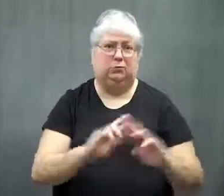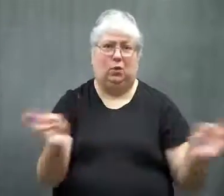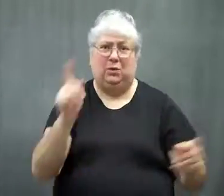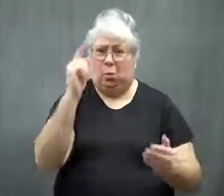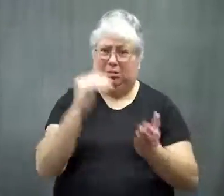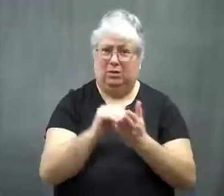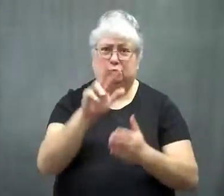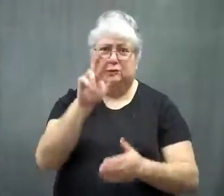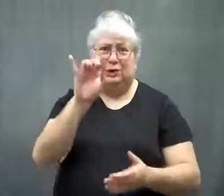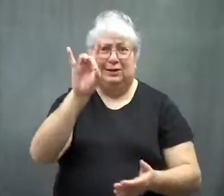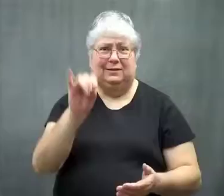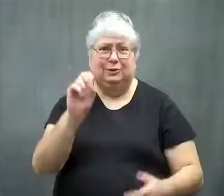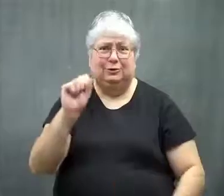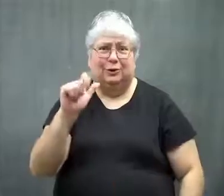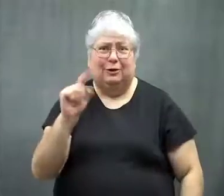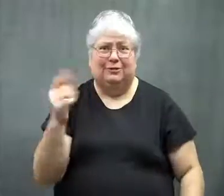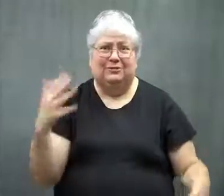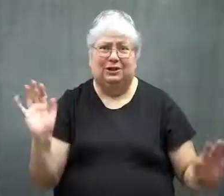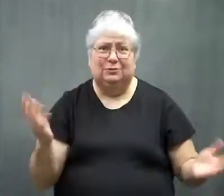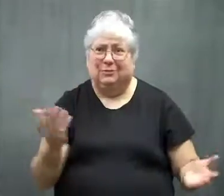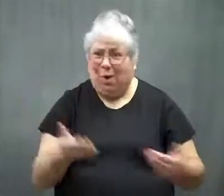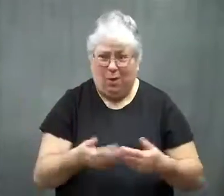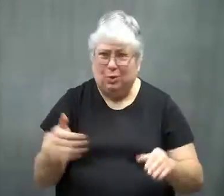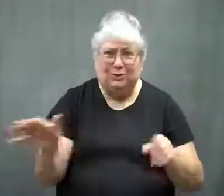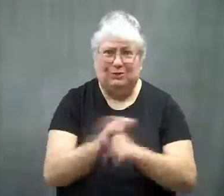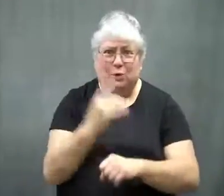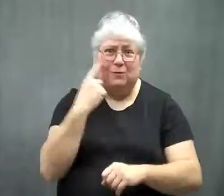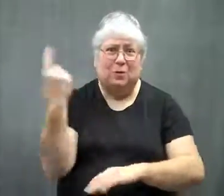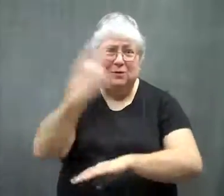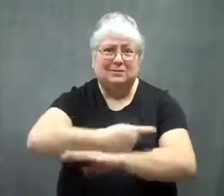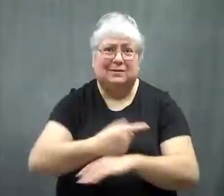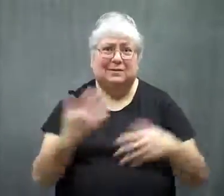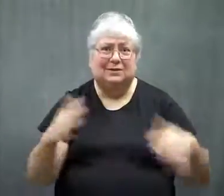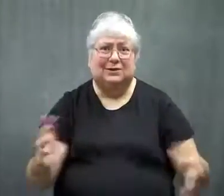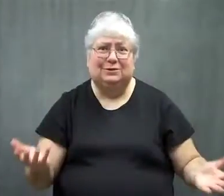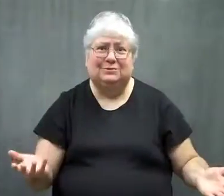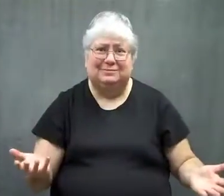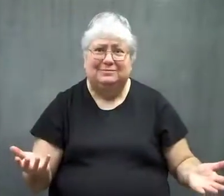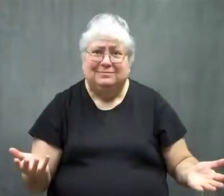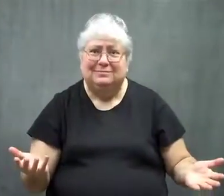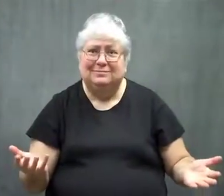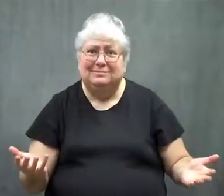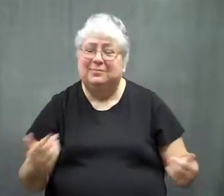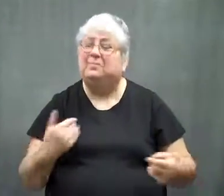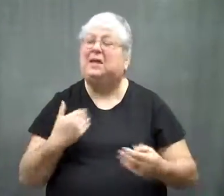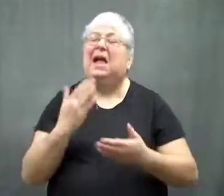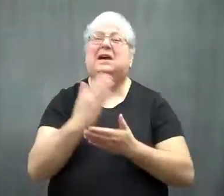That would be 1380 mg of salt. Nearly a whole day's amount of salt!